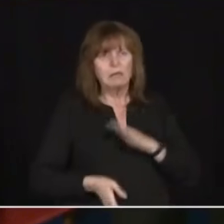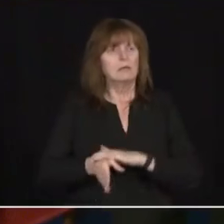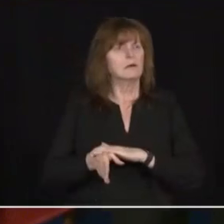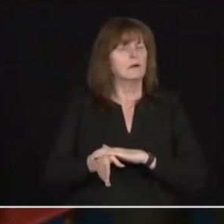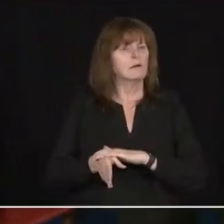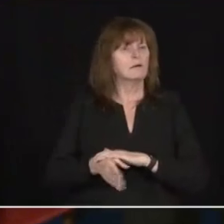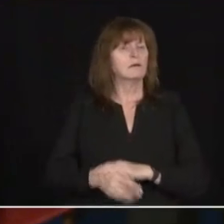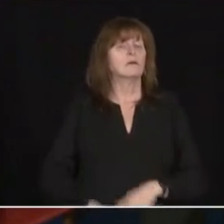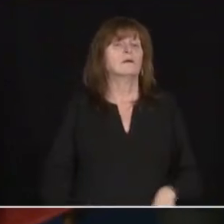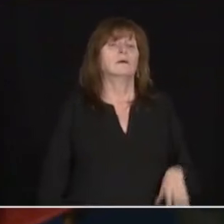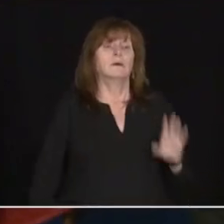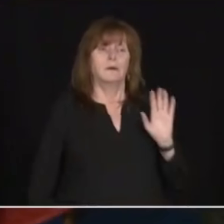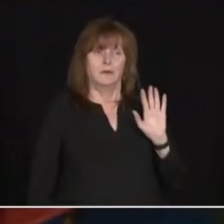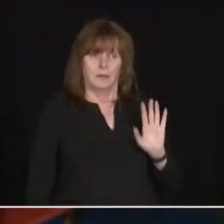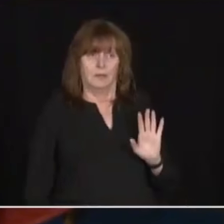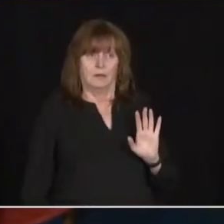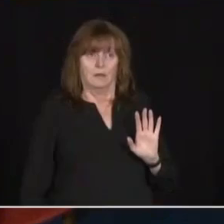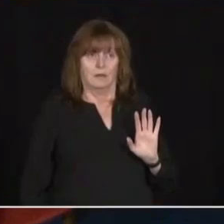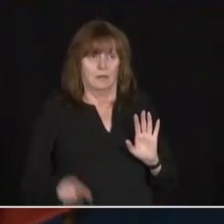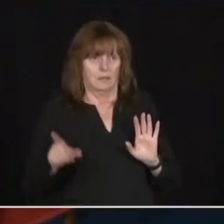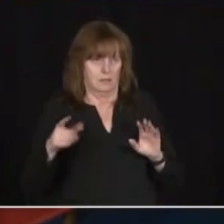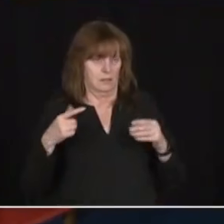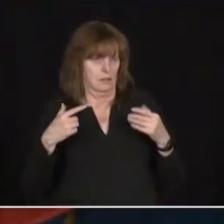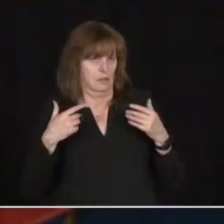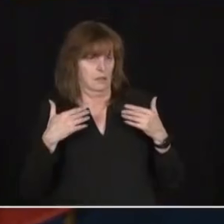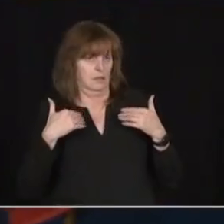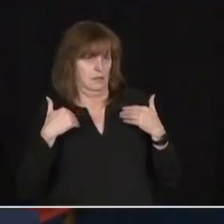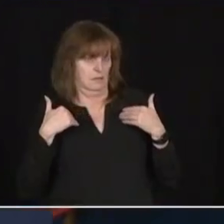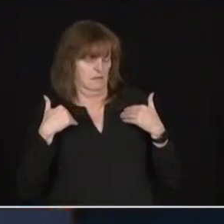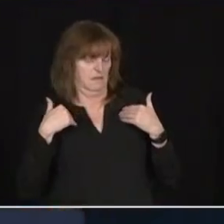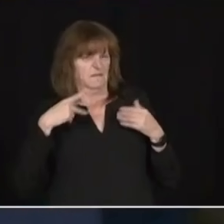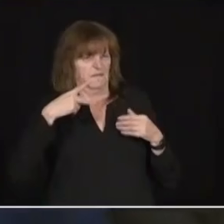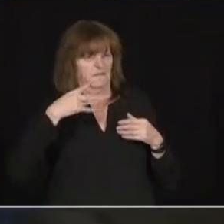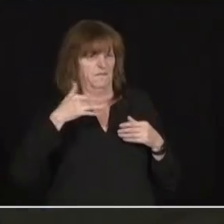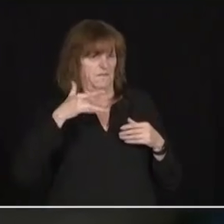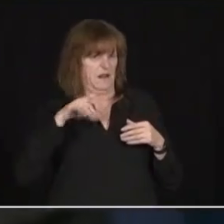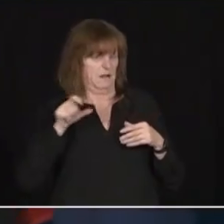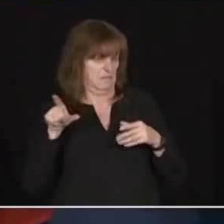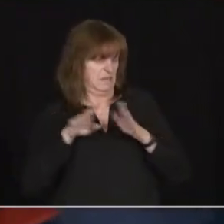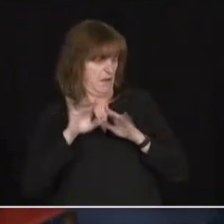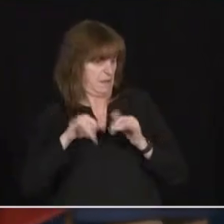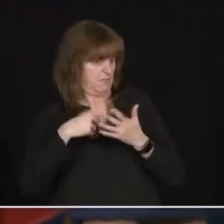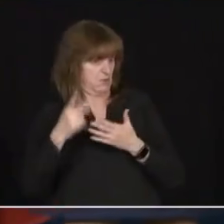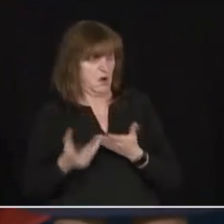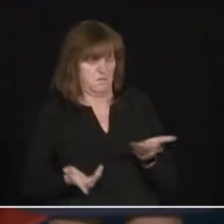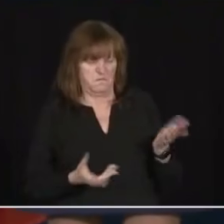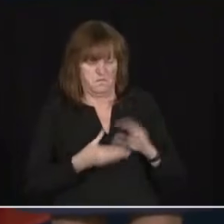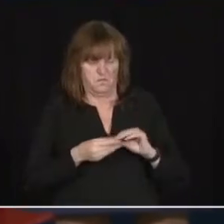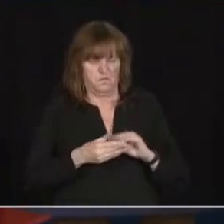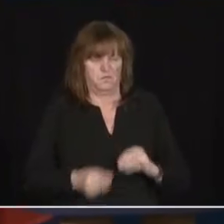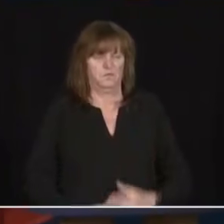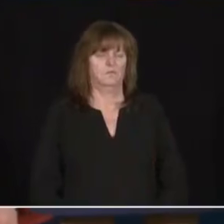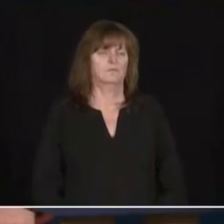to participate. Minister Philips put that program together so he will speak on that.